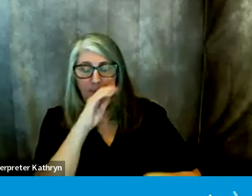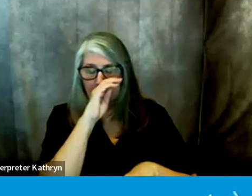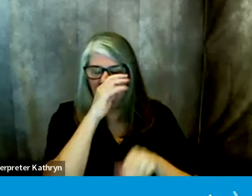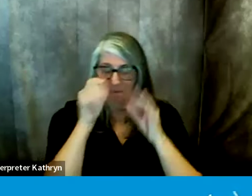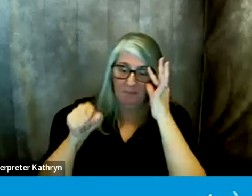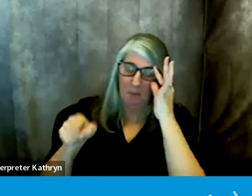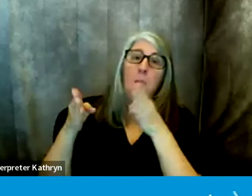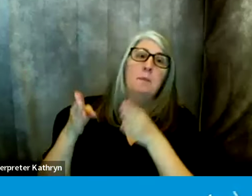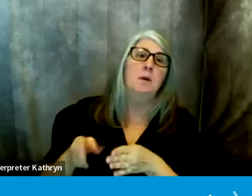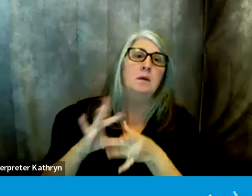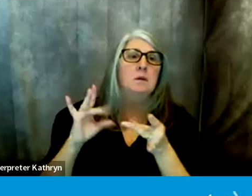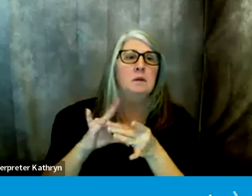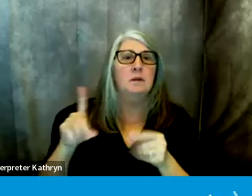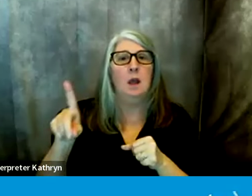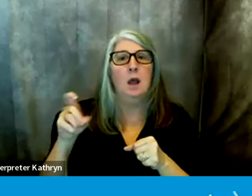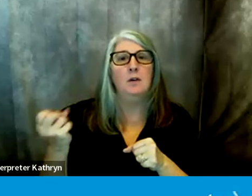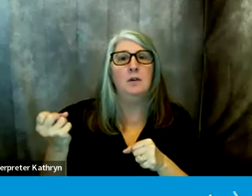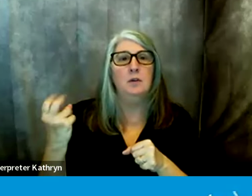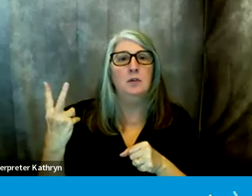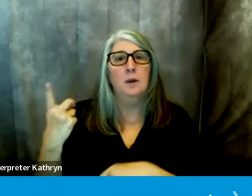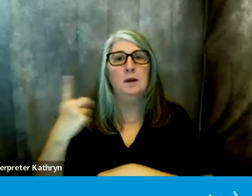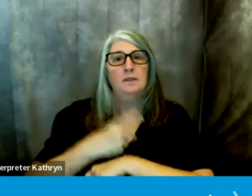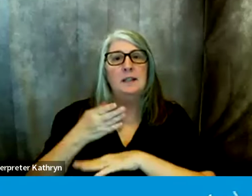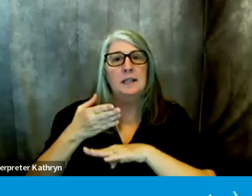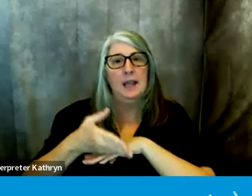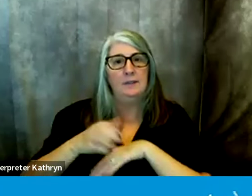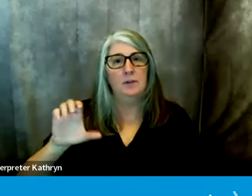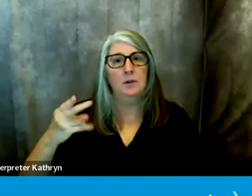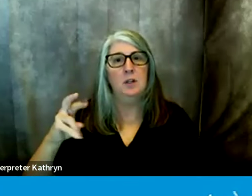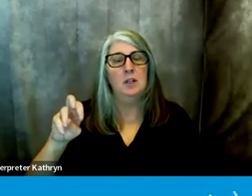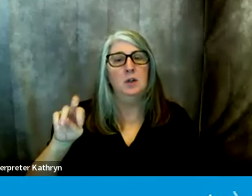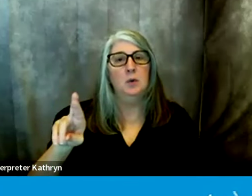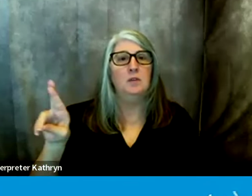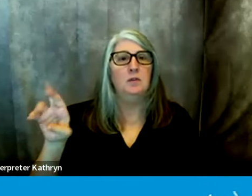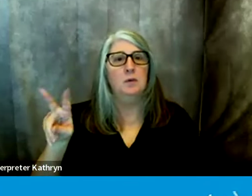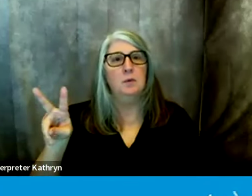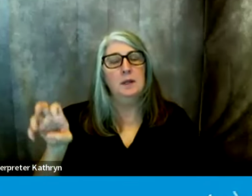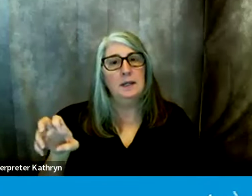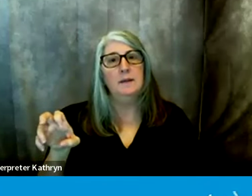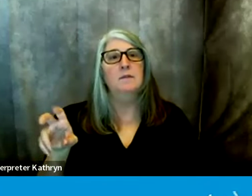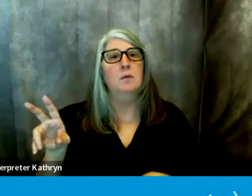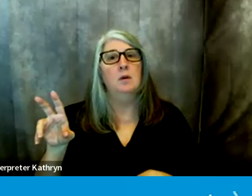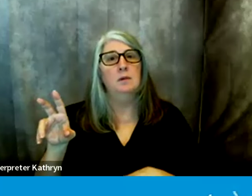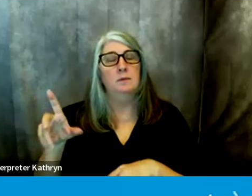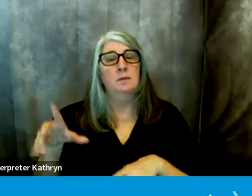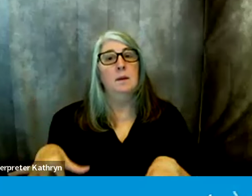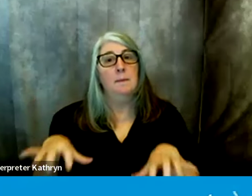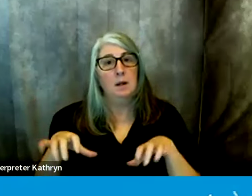that 112 days after Christopher Reeve was paralyzed, he was diagnosed with cervical dystonia, and he would love to work in research